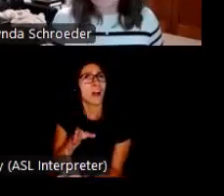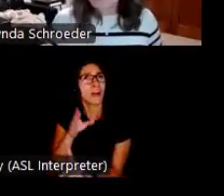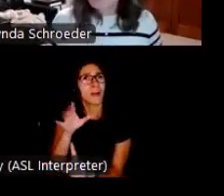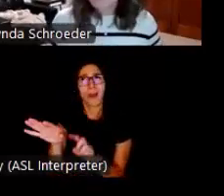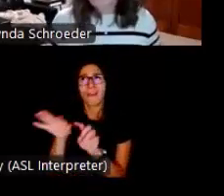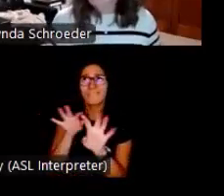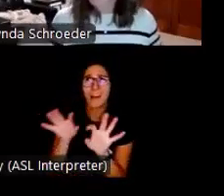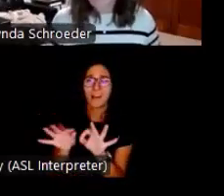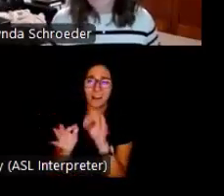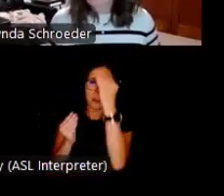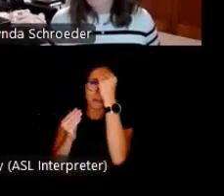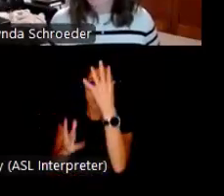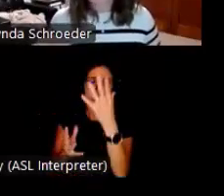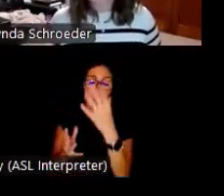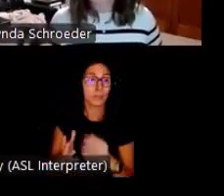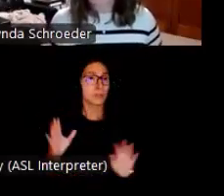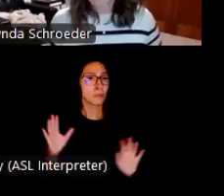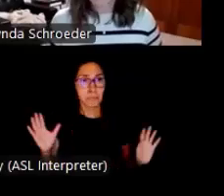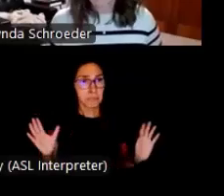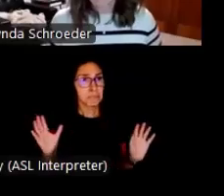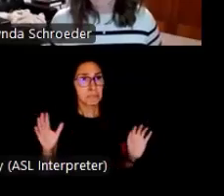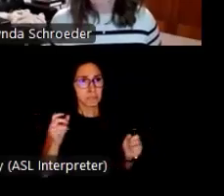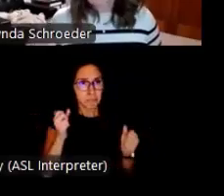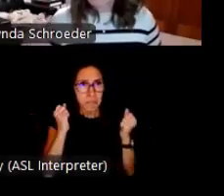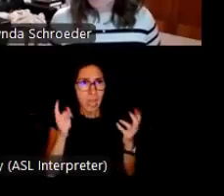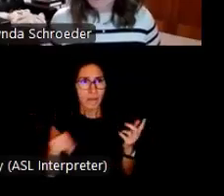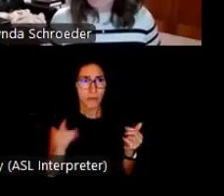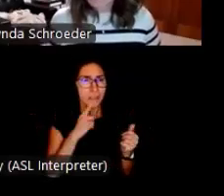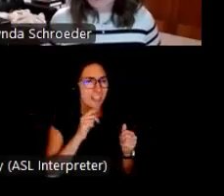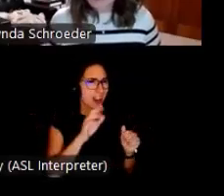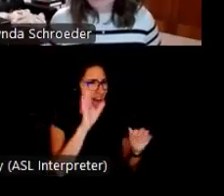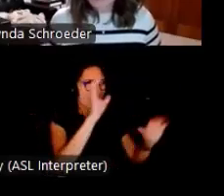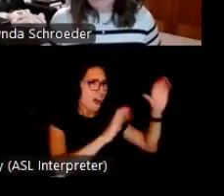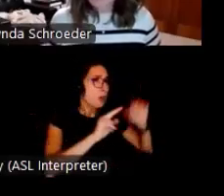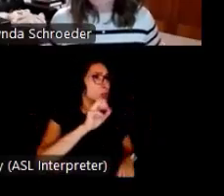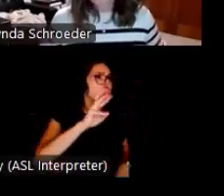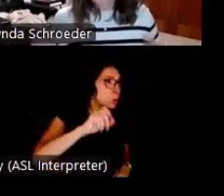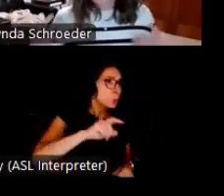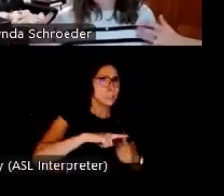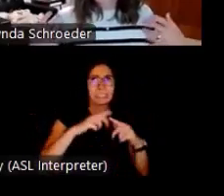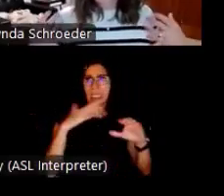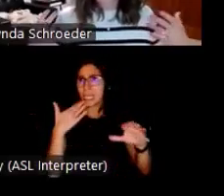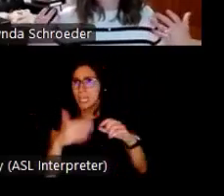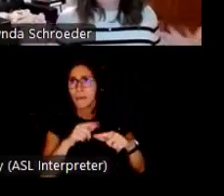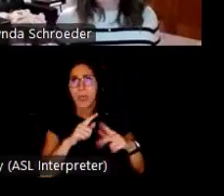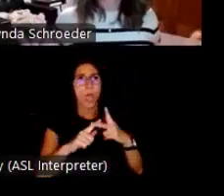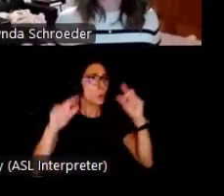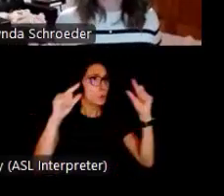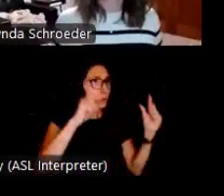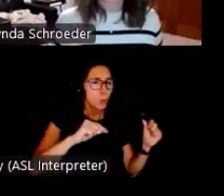social media, also journals, also Google, also email alerts. So don't limit yourself.